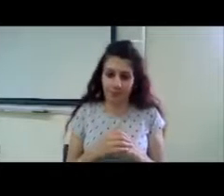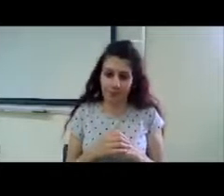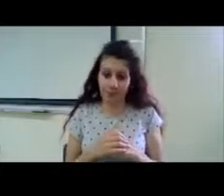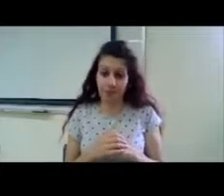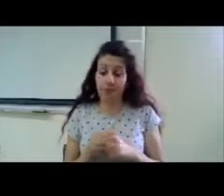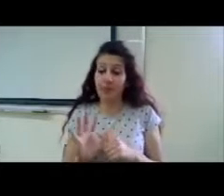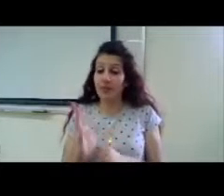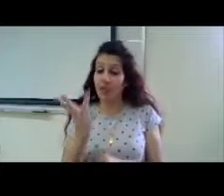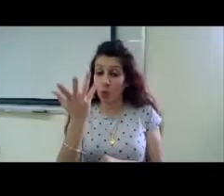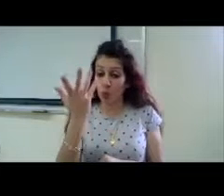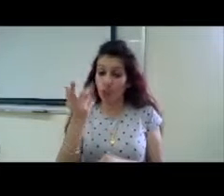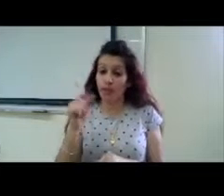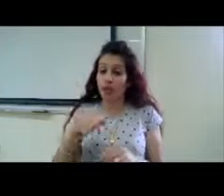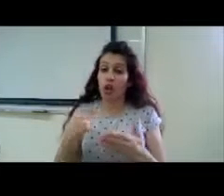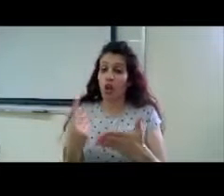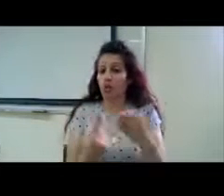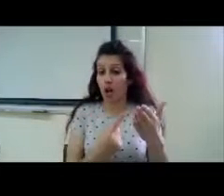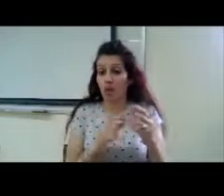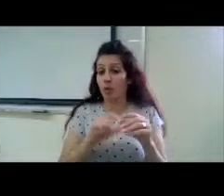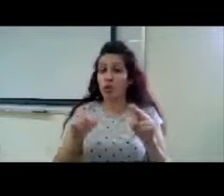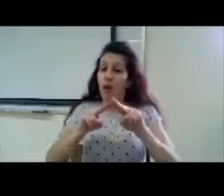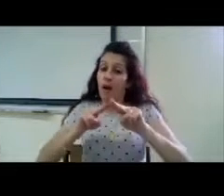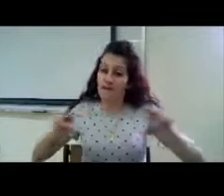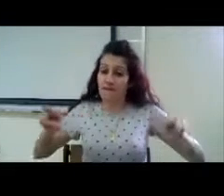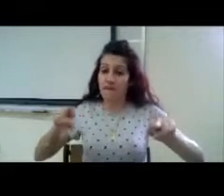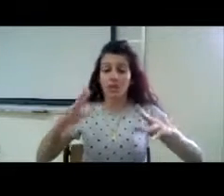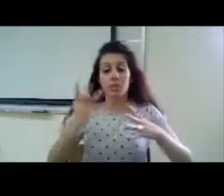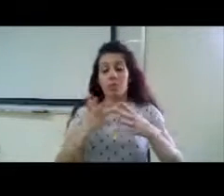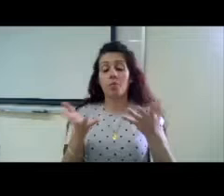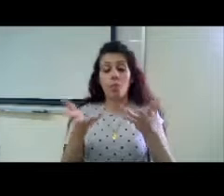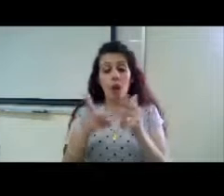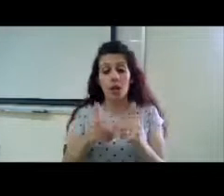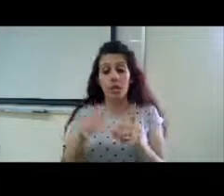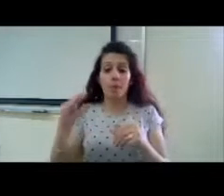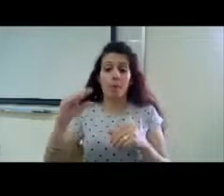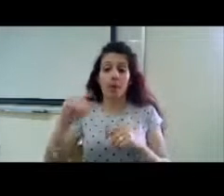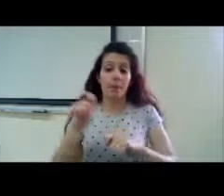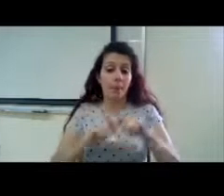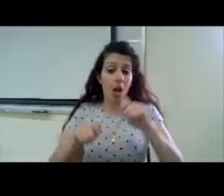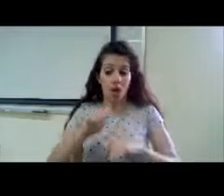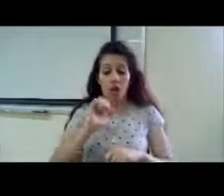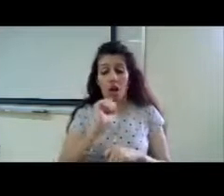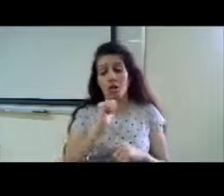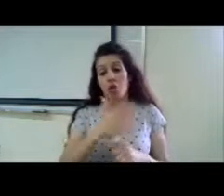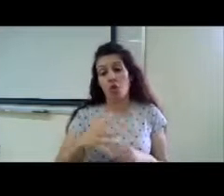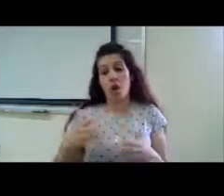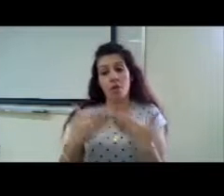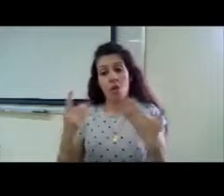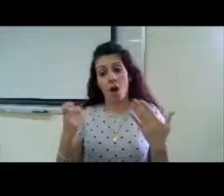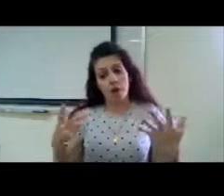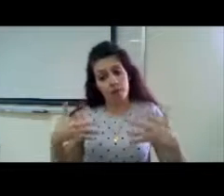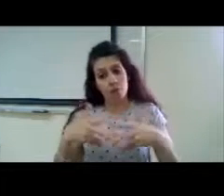more hada the turkey and manager hacia la palabra de Oaxaca